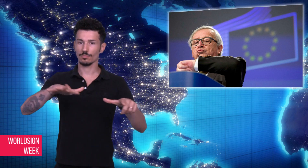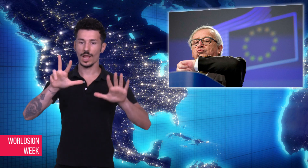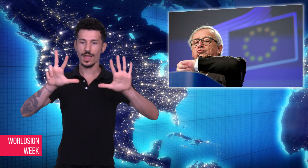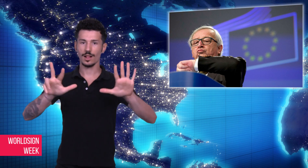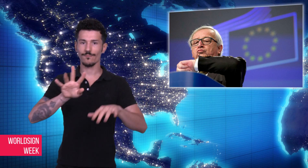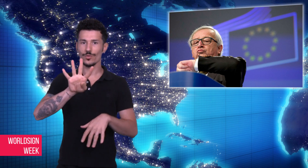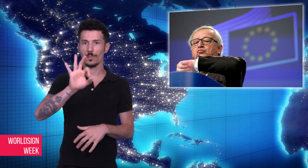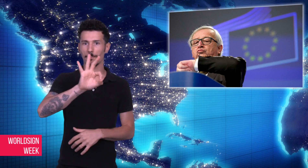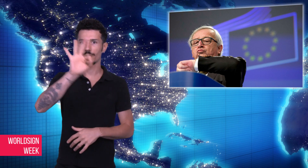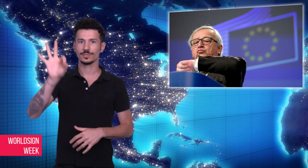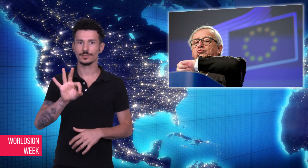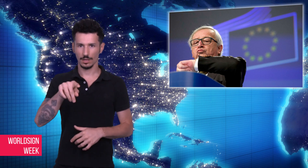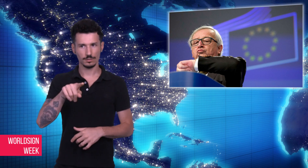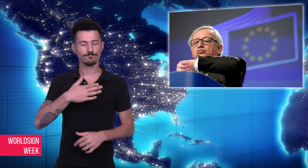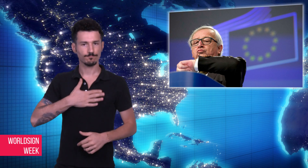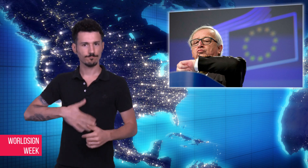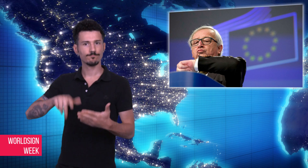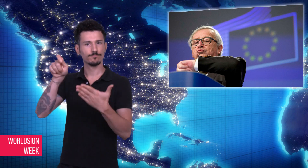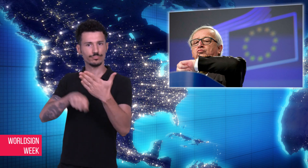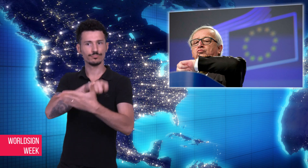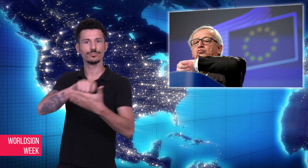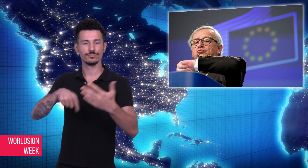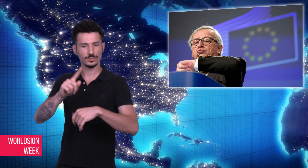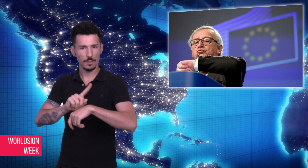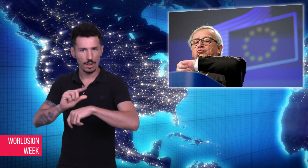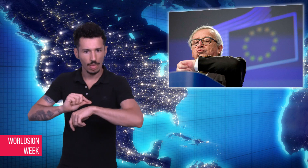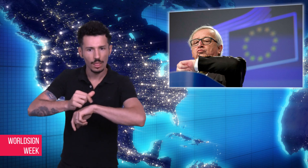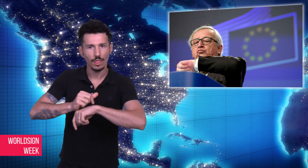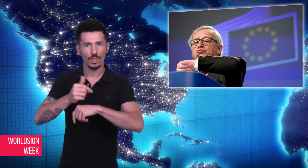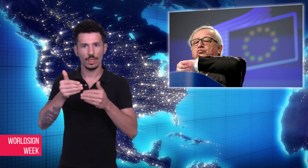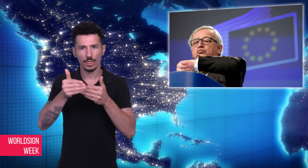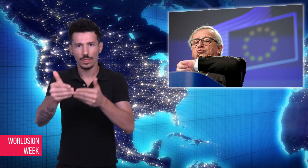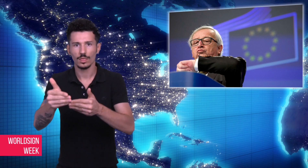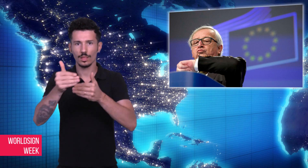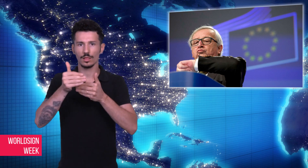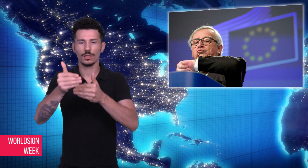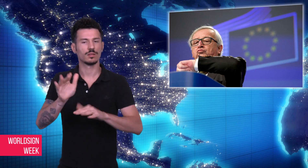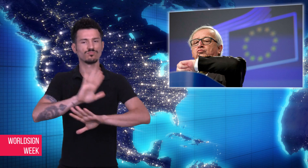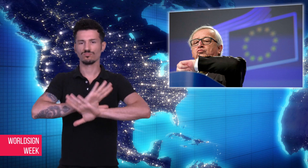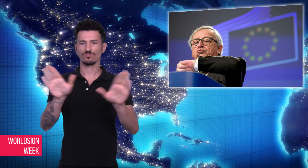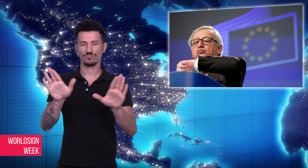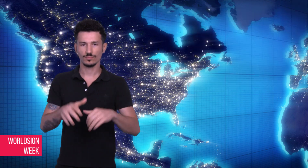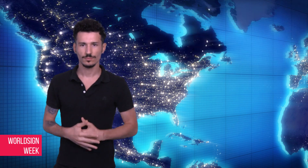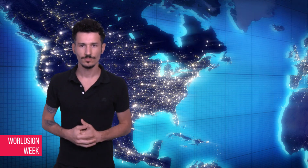“do not want to change the clocks anymore.”